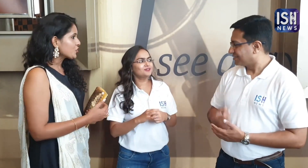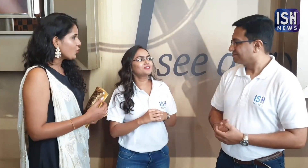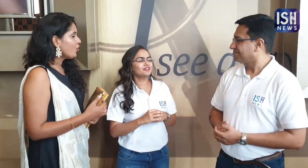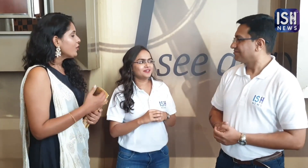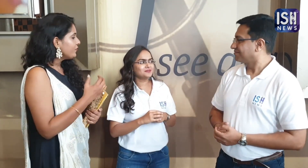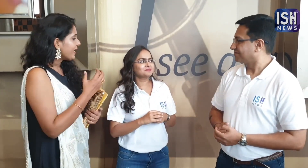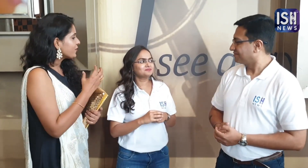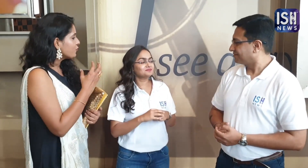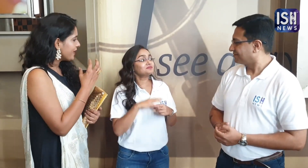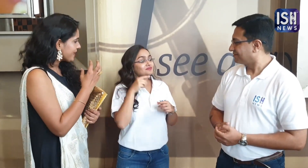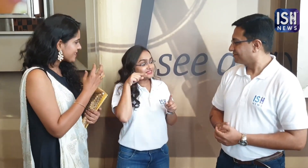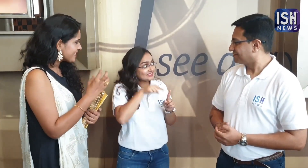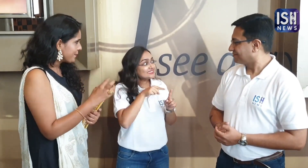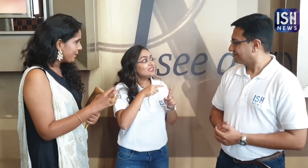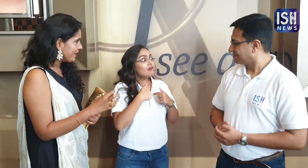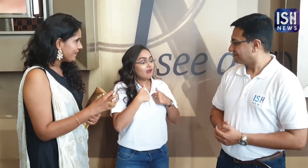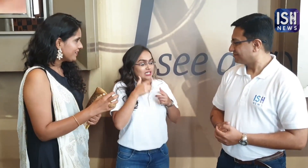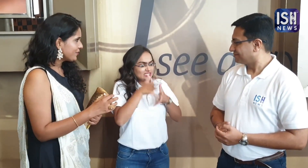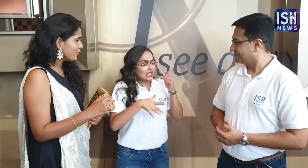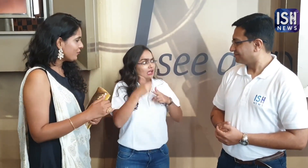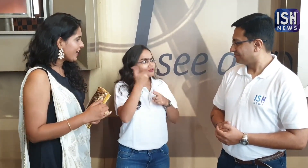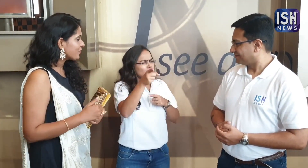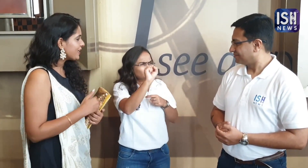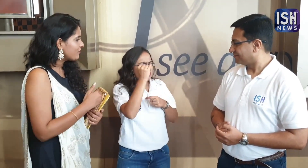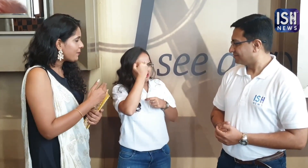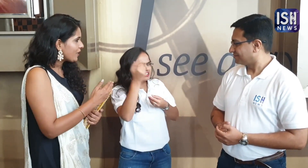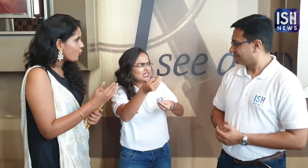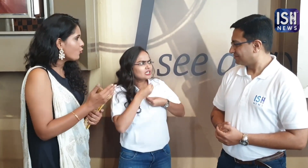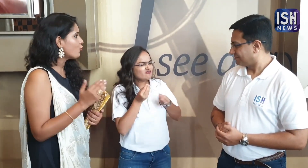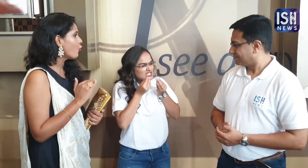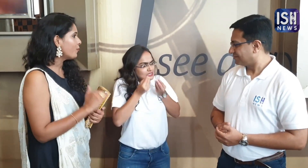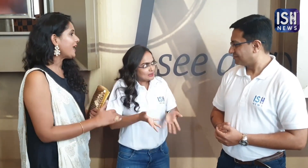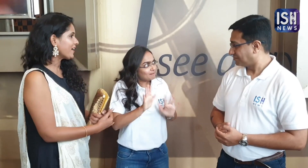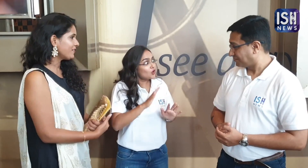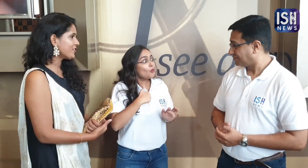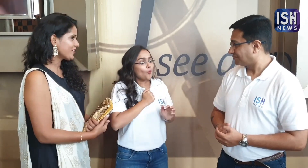So it had to be very simple and we have develop our own home language.